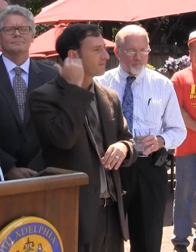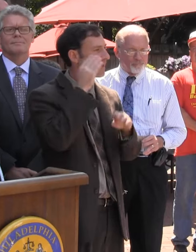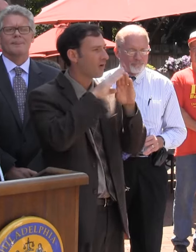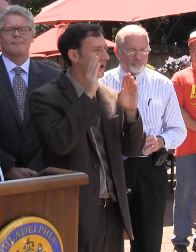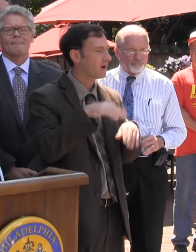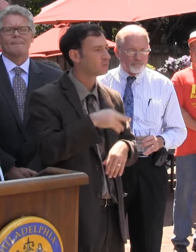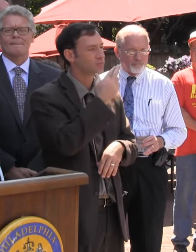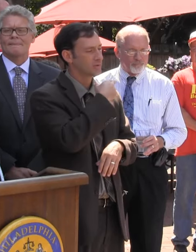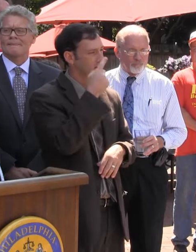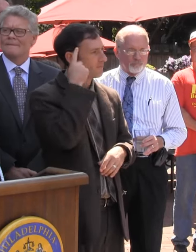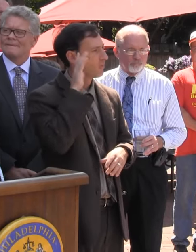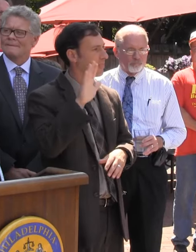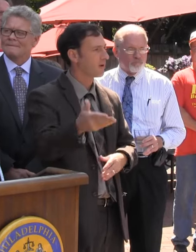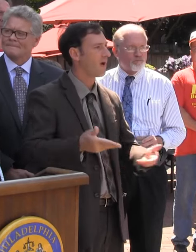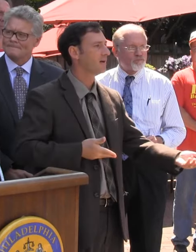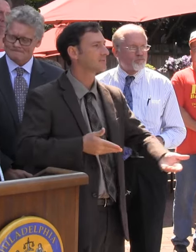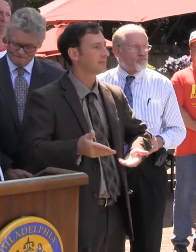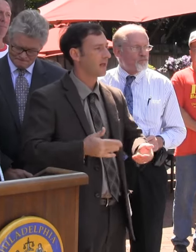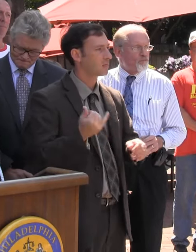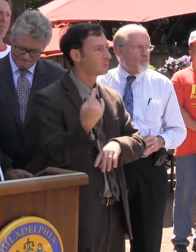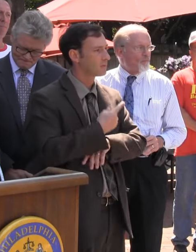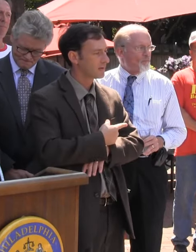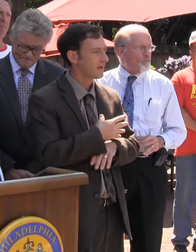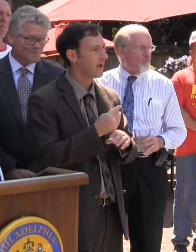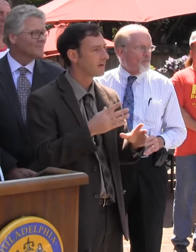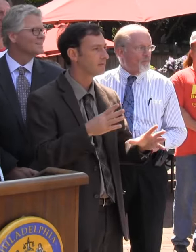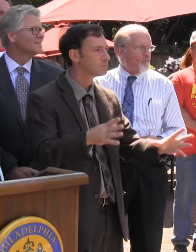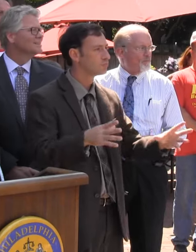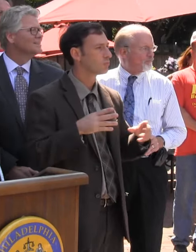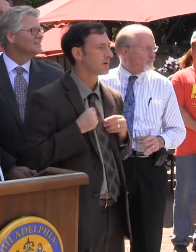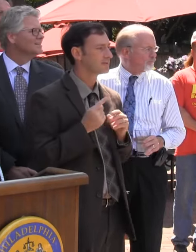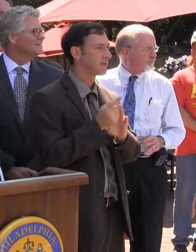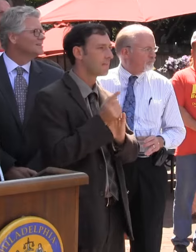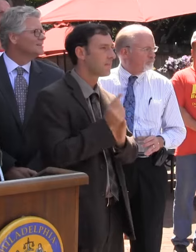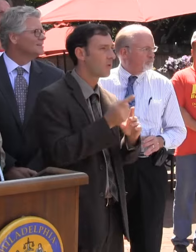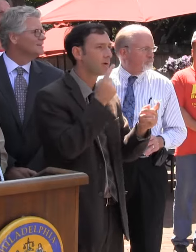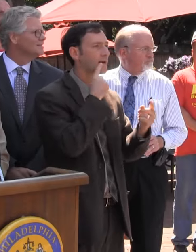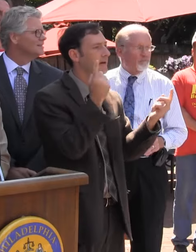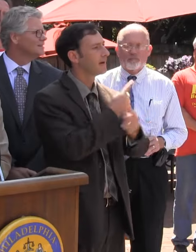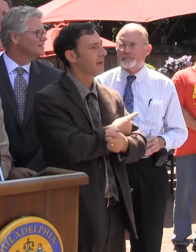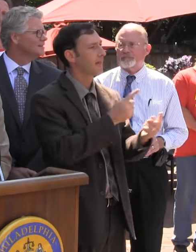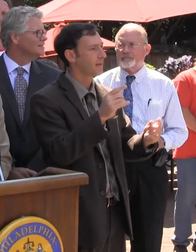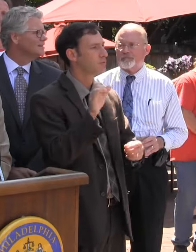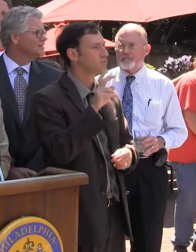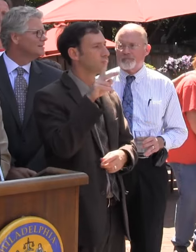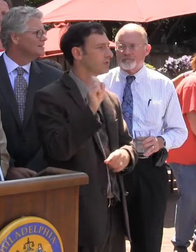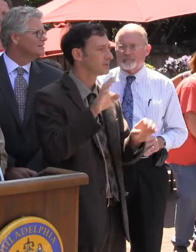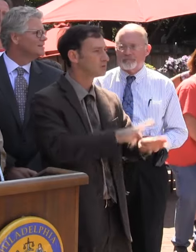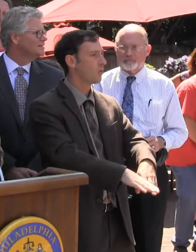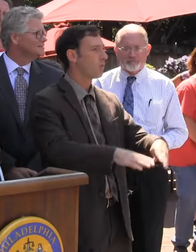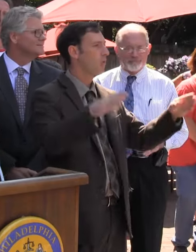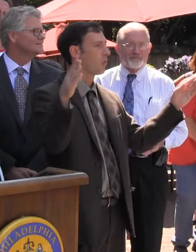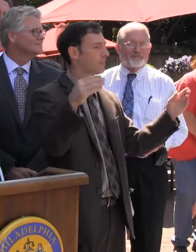hospitality today. And for embracing the moment. And declaring that Jack's is open in Philadelphia